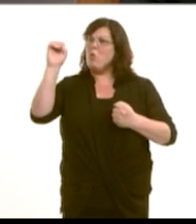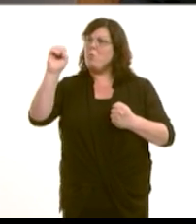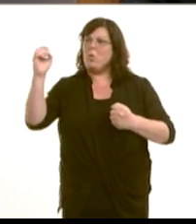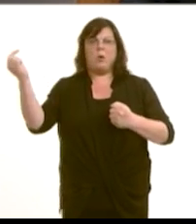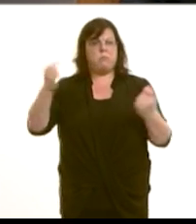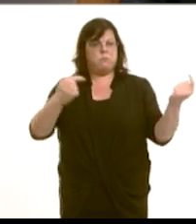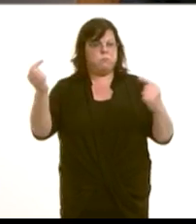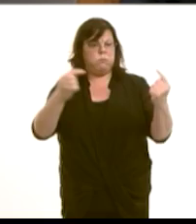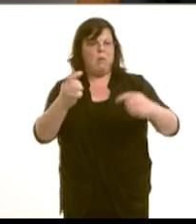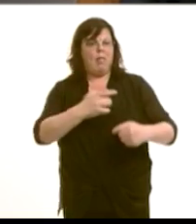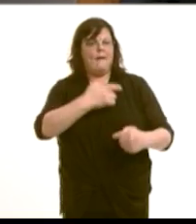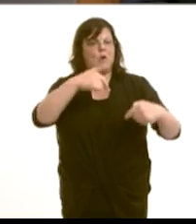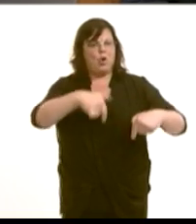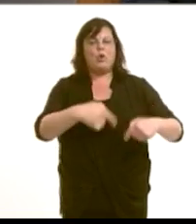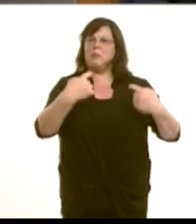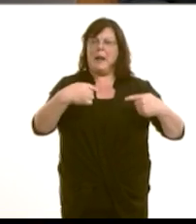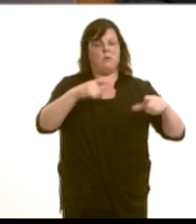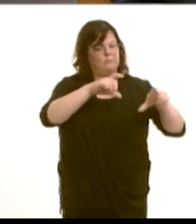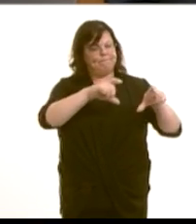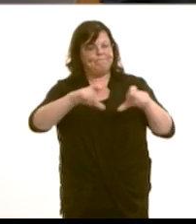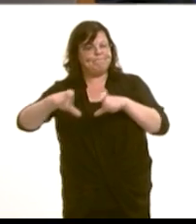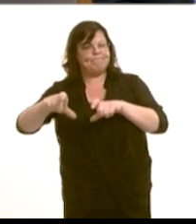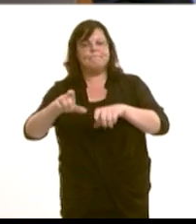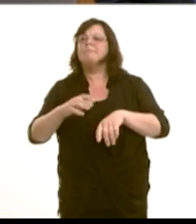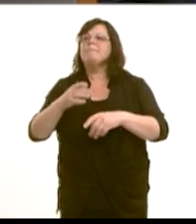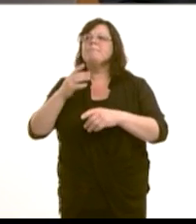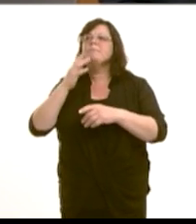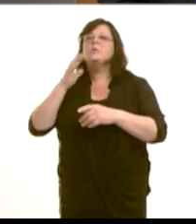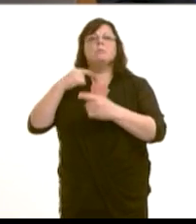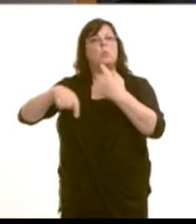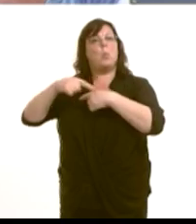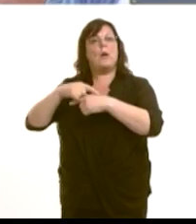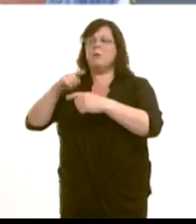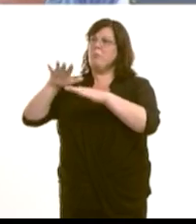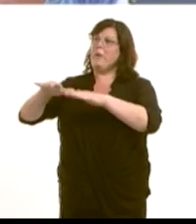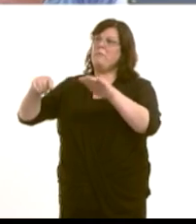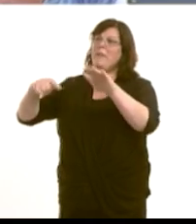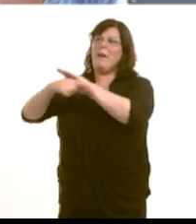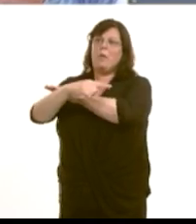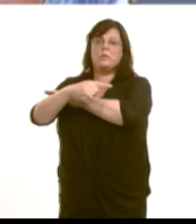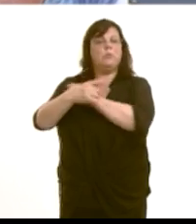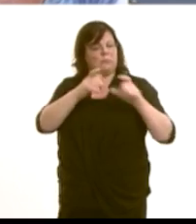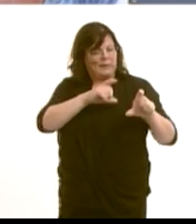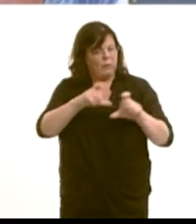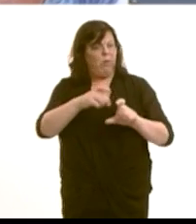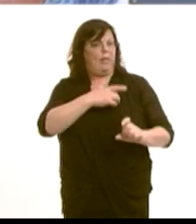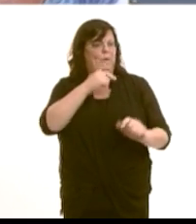right to do so after the UK withdraws from the EU. She and I are in the same position on that.